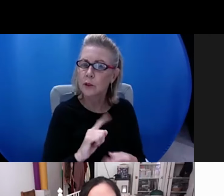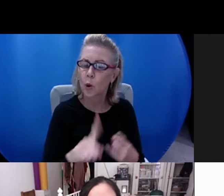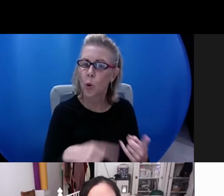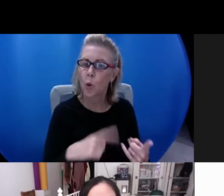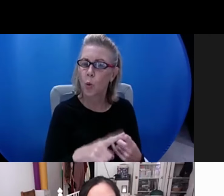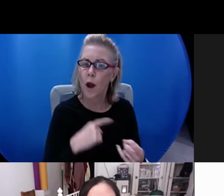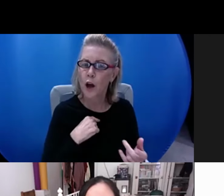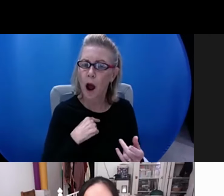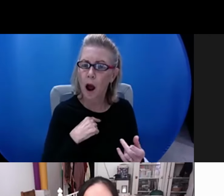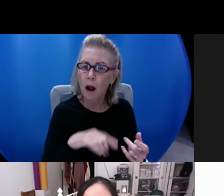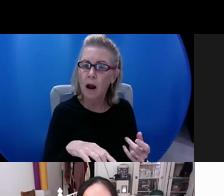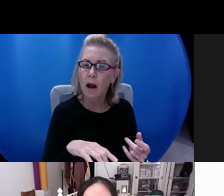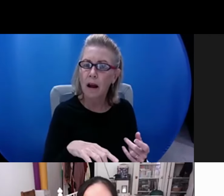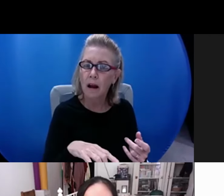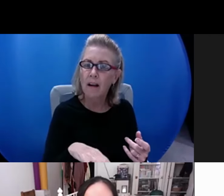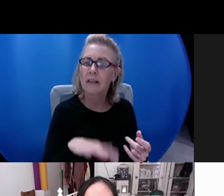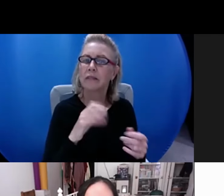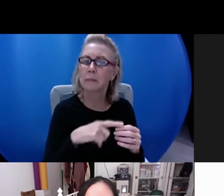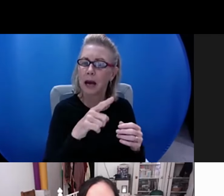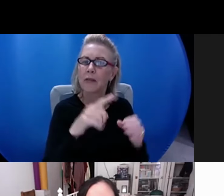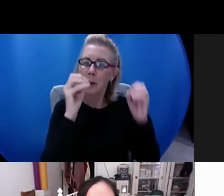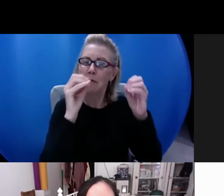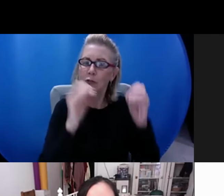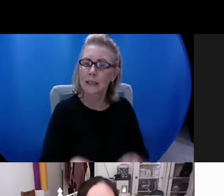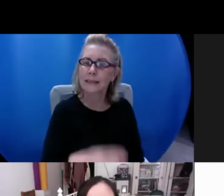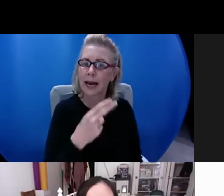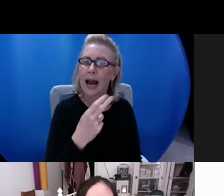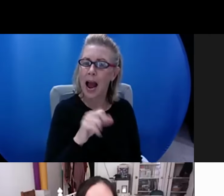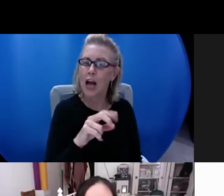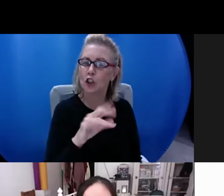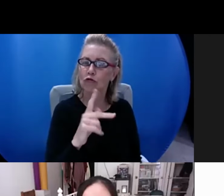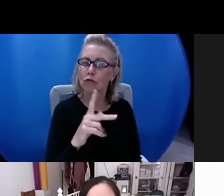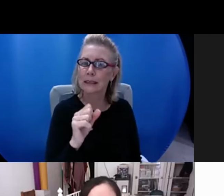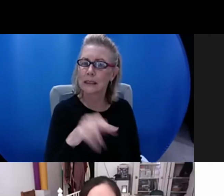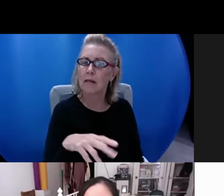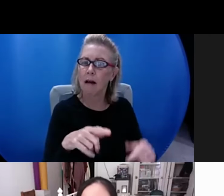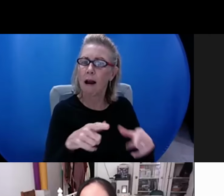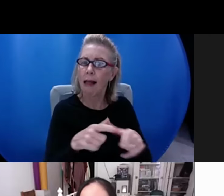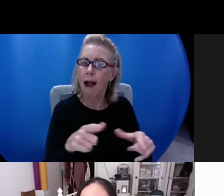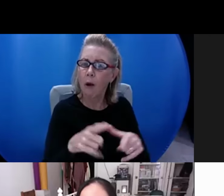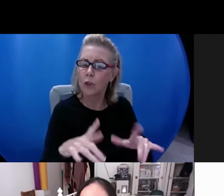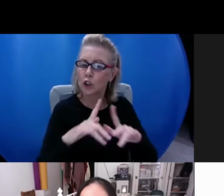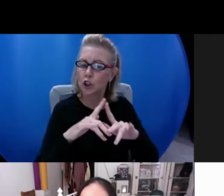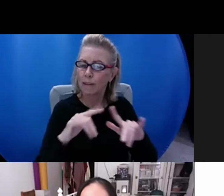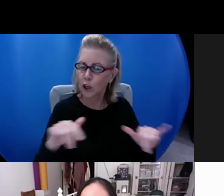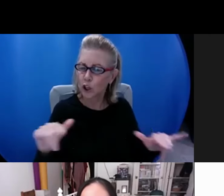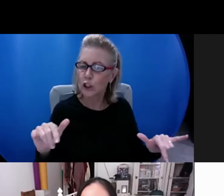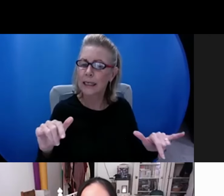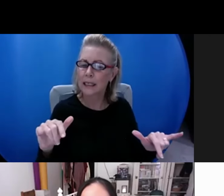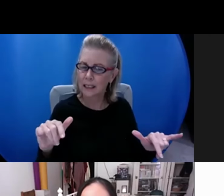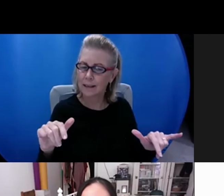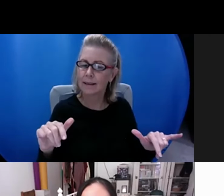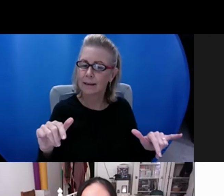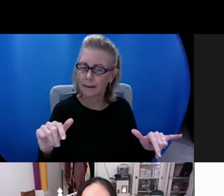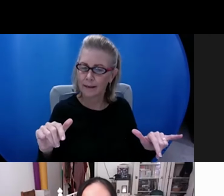Hendrickson's, you know, the language diversity— no language justice and I, you know, I think it